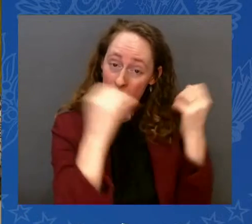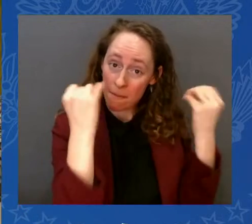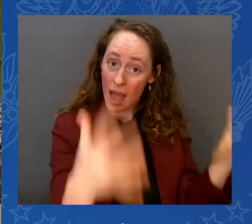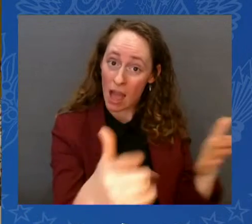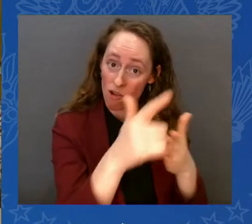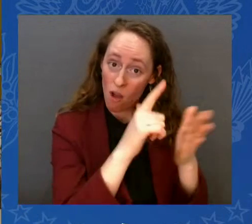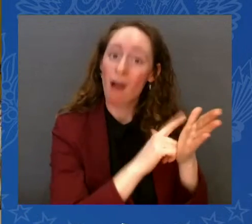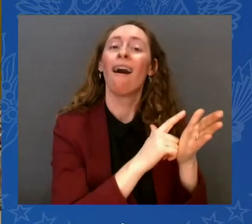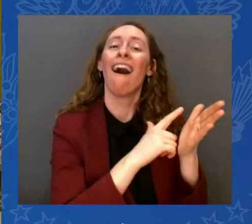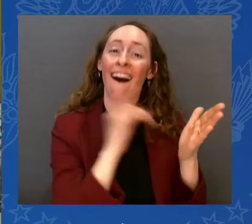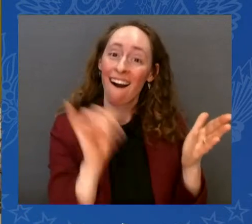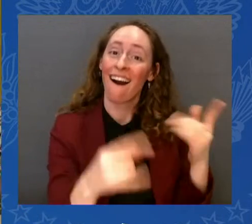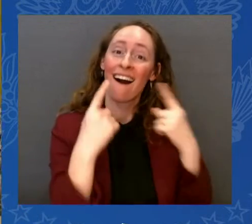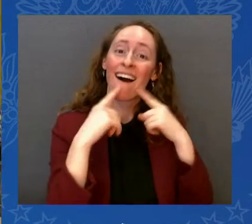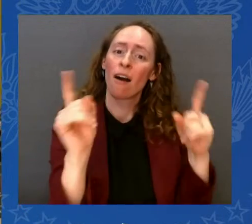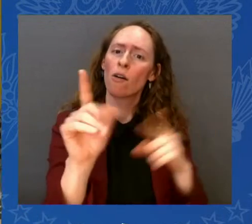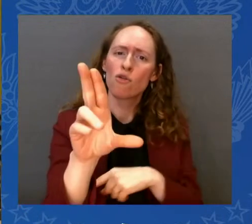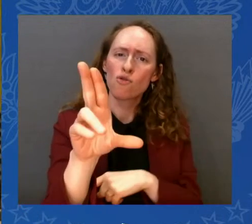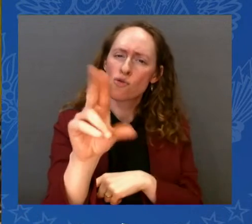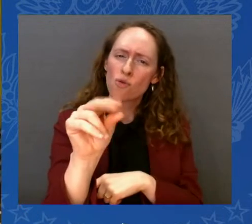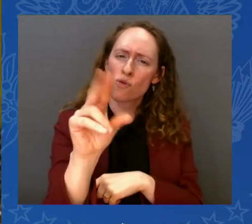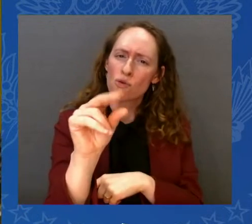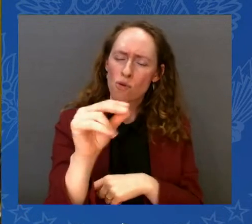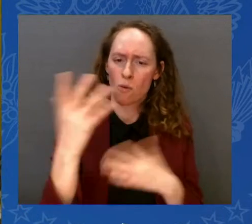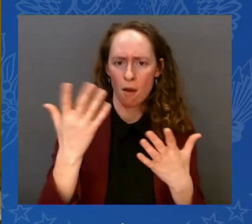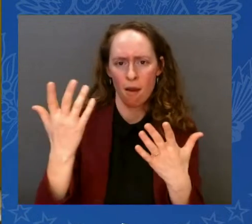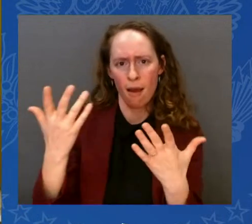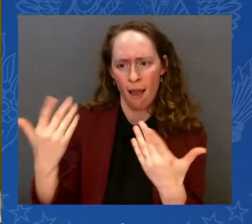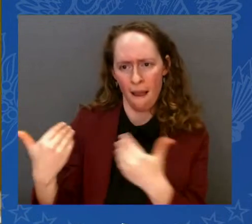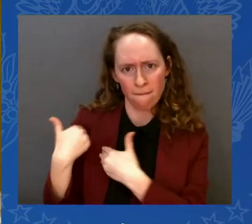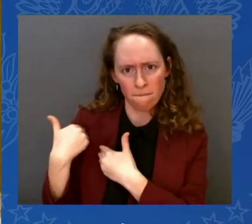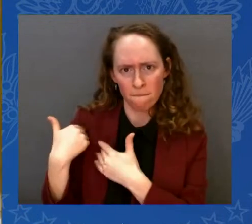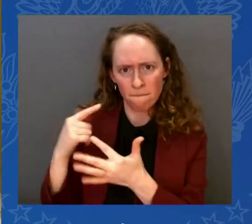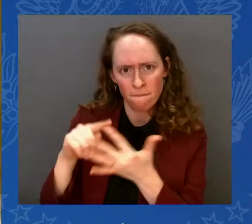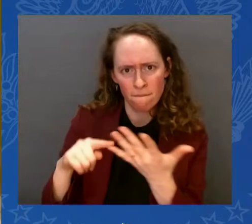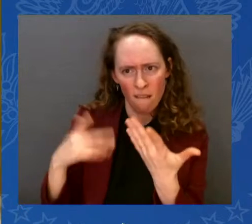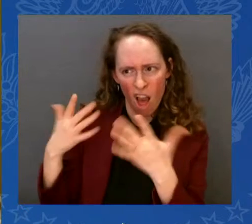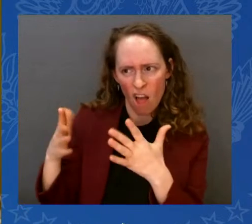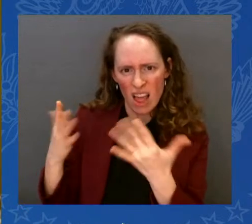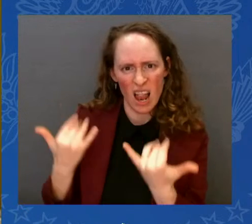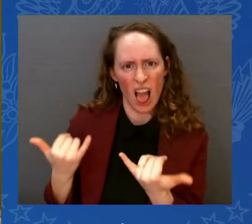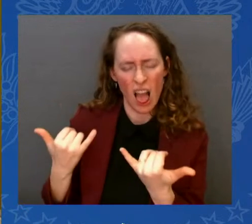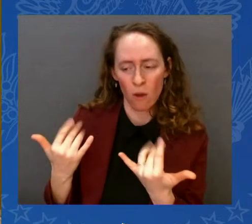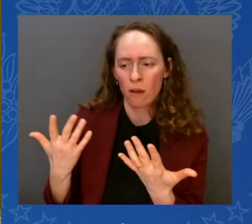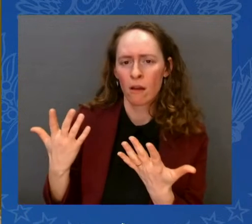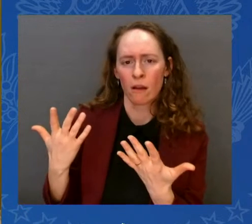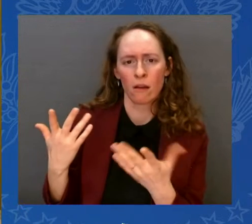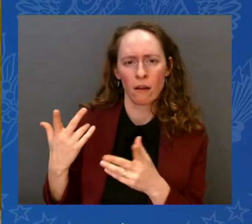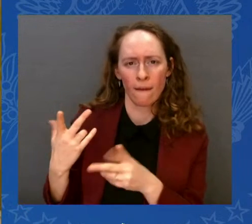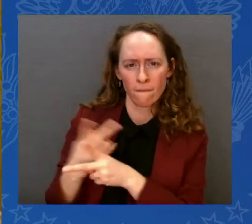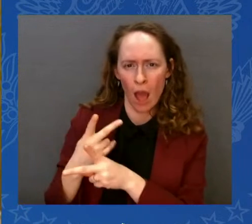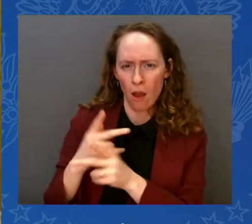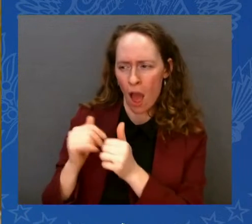with all the money we're sending you. And I understand that. But -- -- you all think I'm kidding.